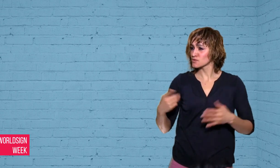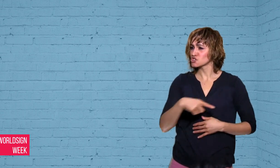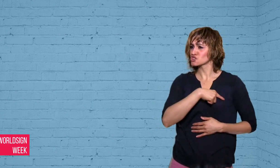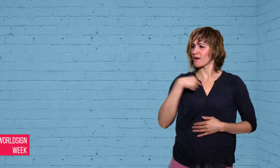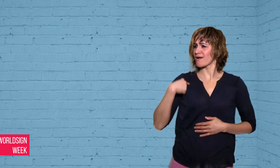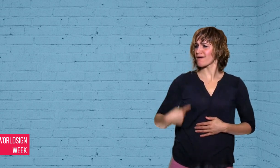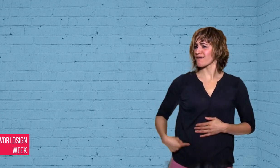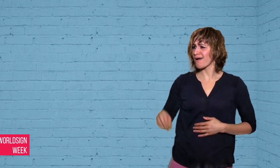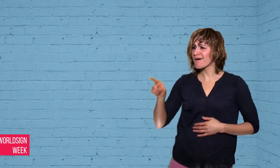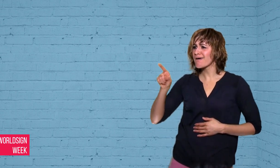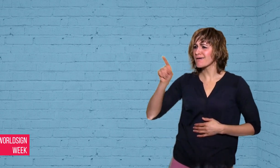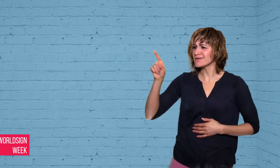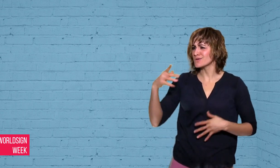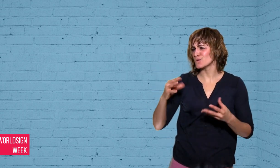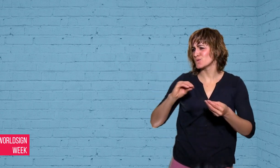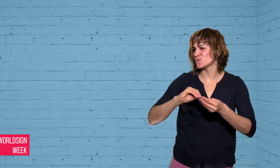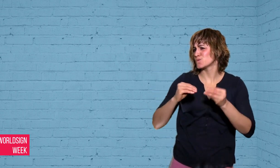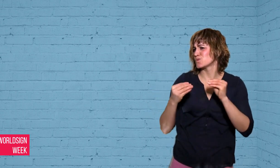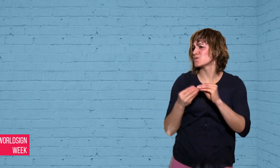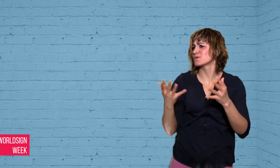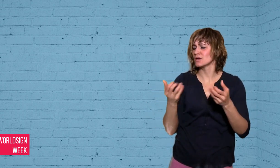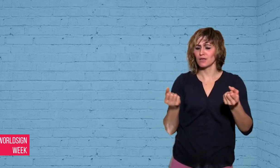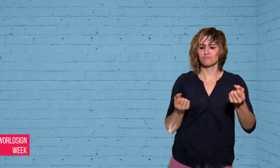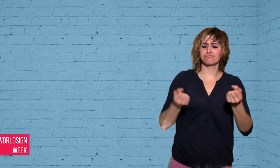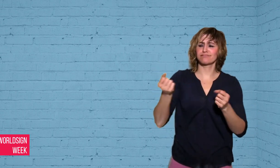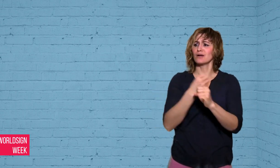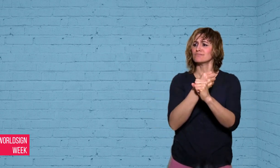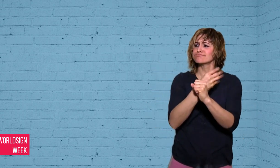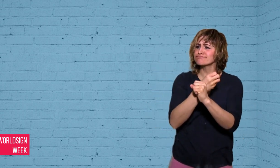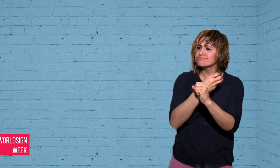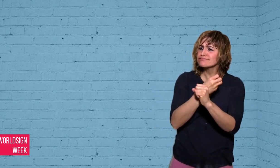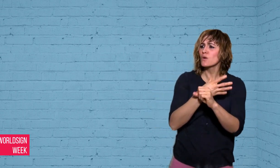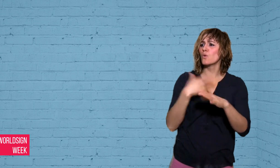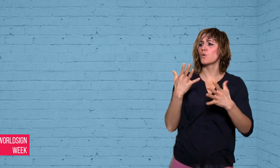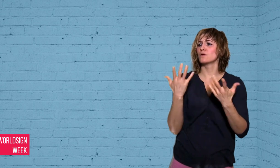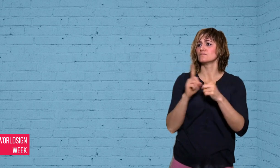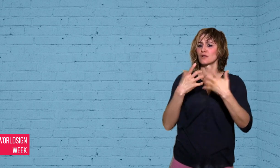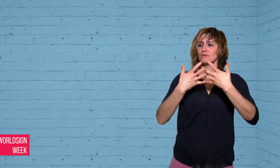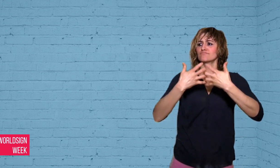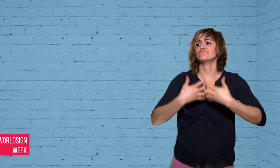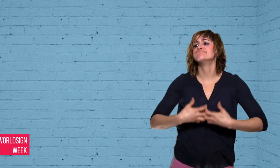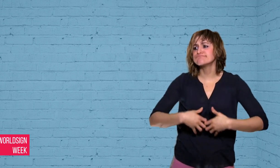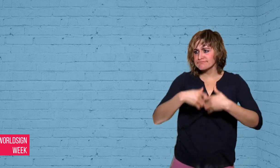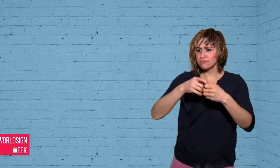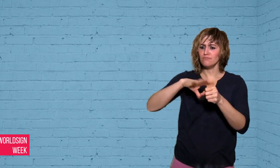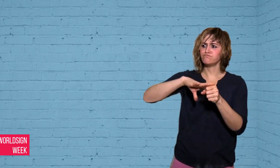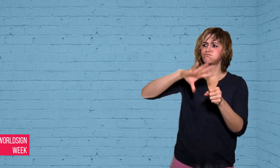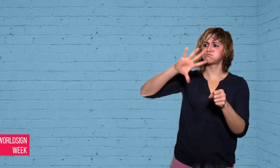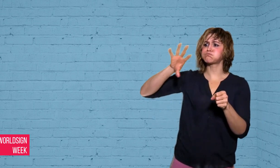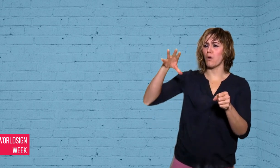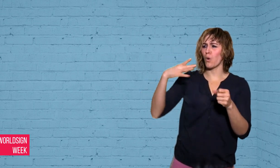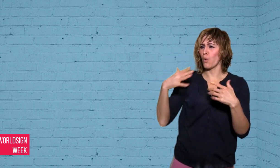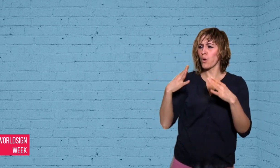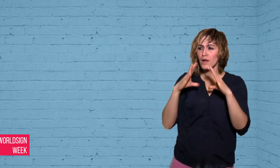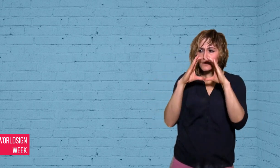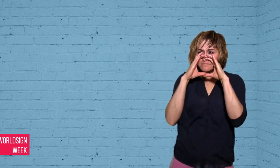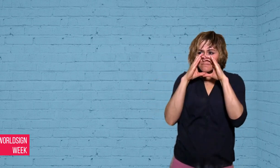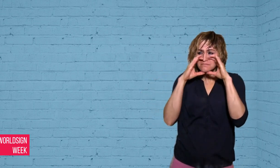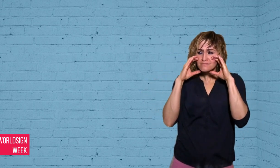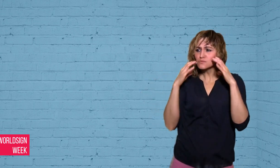China’s pollution and smog problem has been